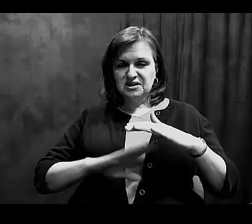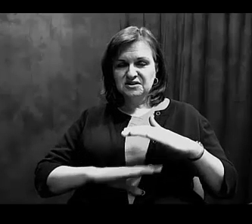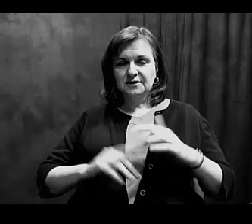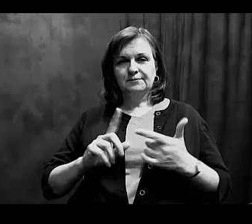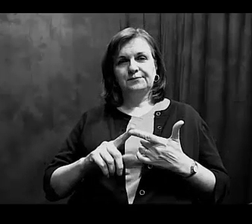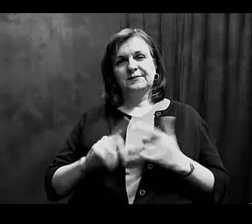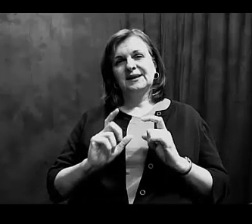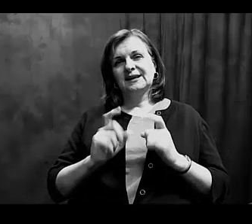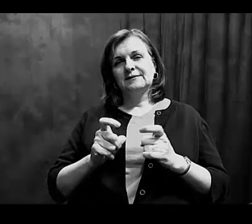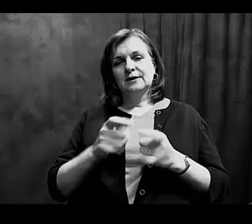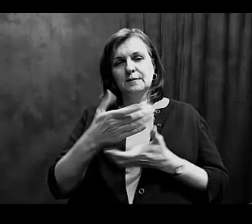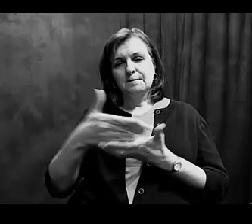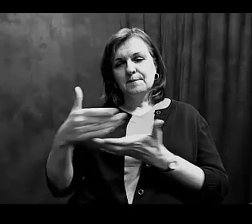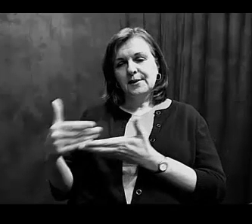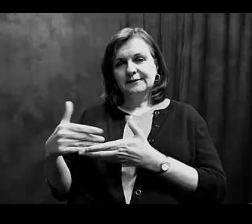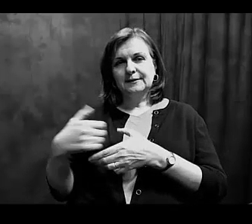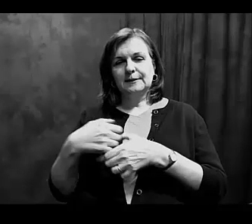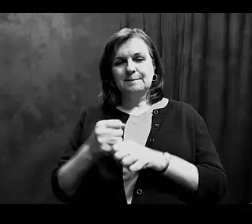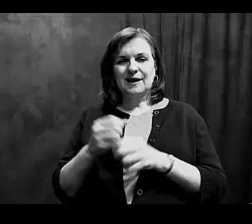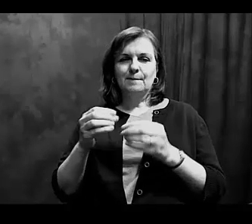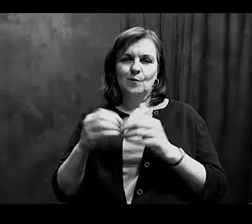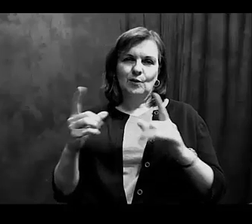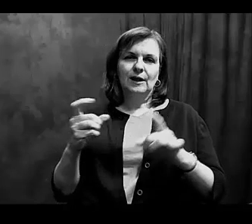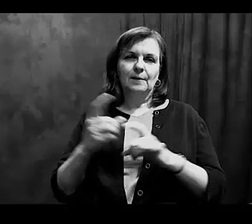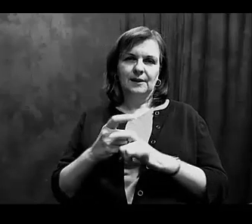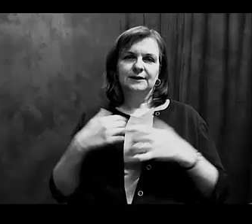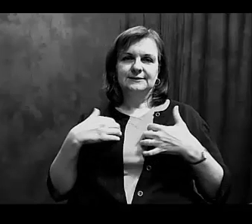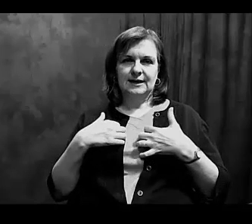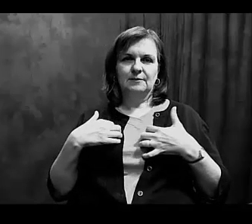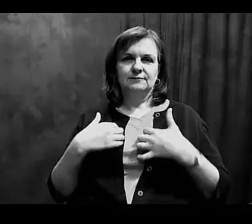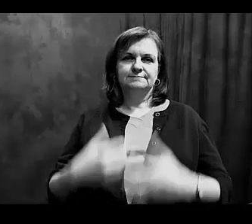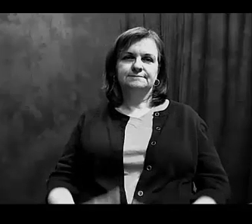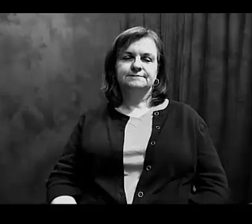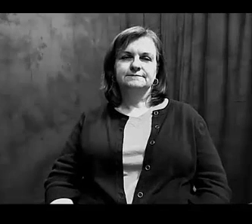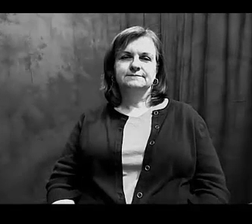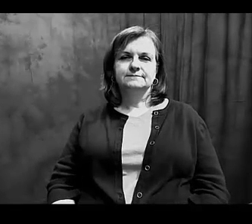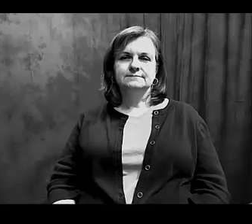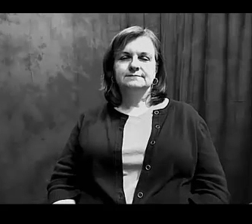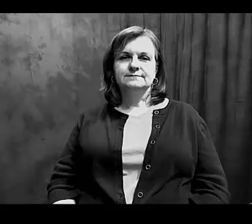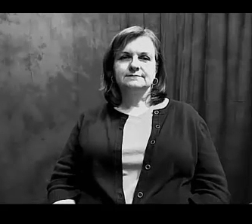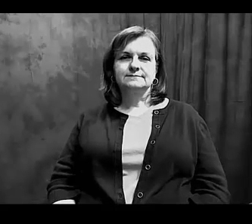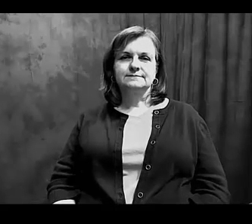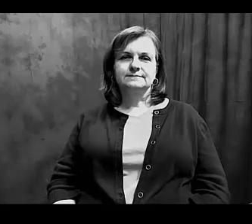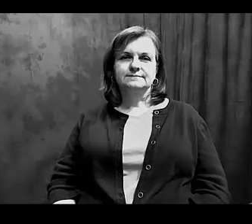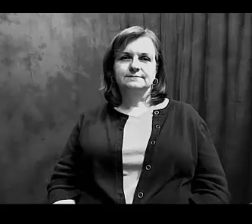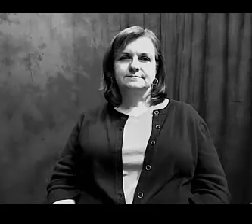and it's going to give us the necessary components to build a more complexity it's going to give us the necessary components to build a more complex animal